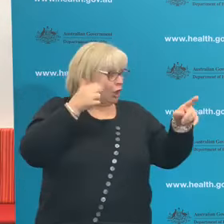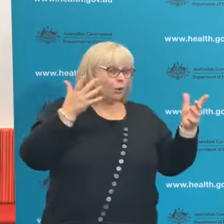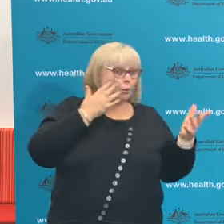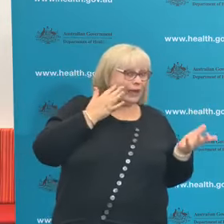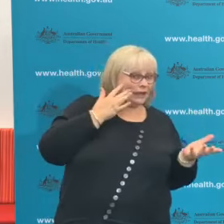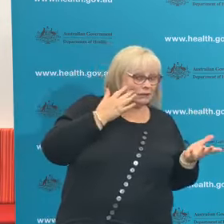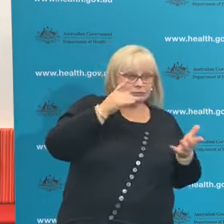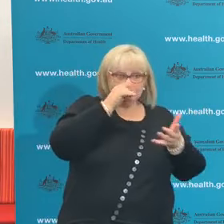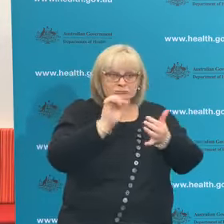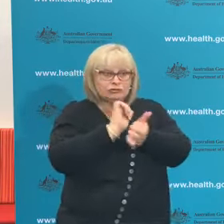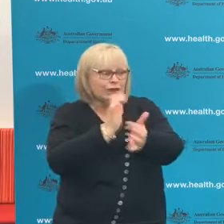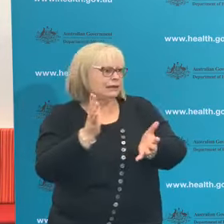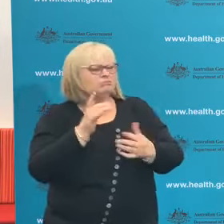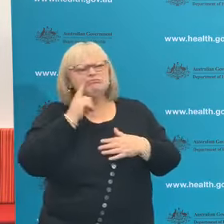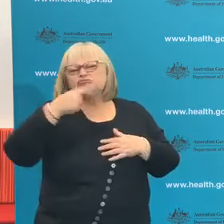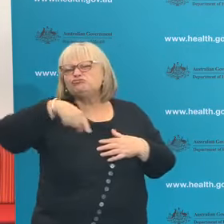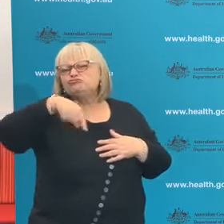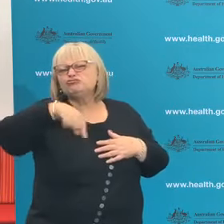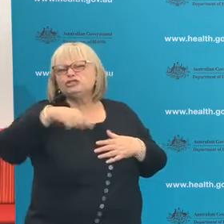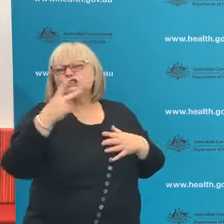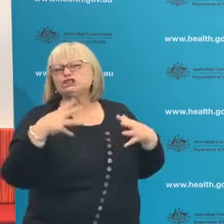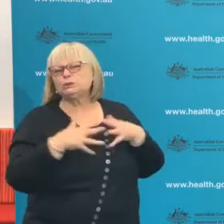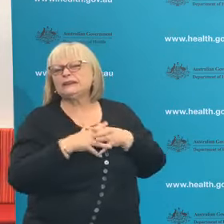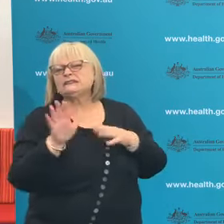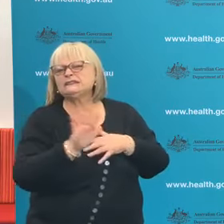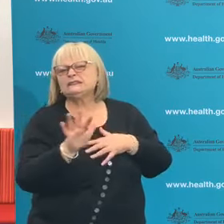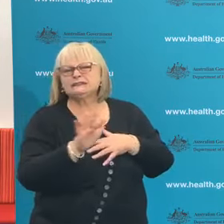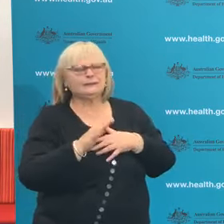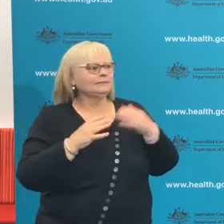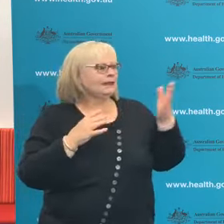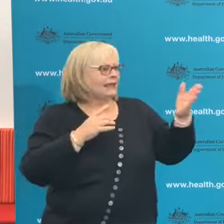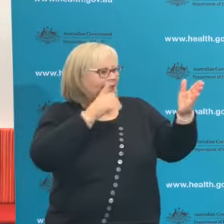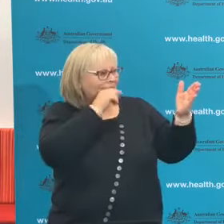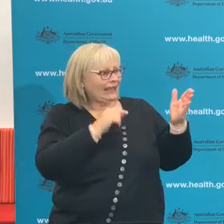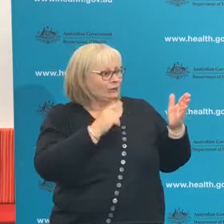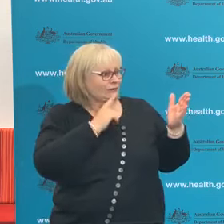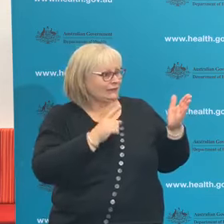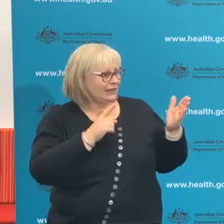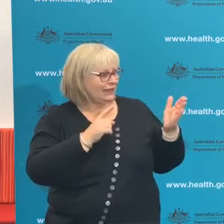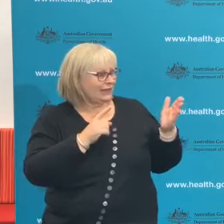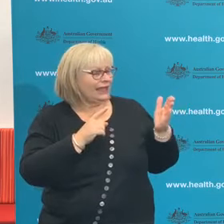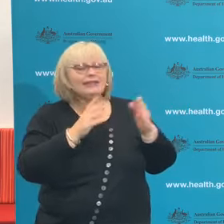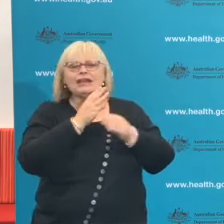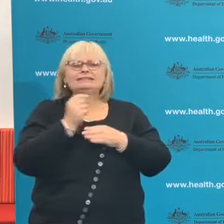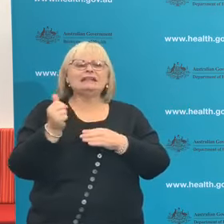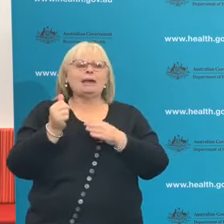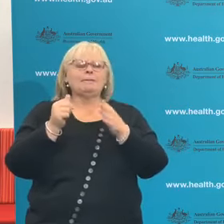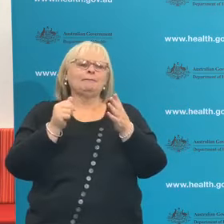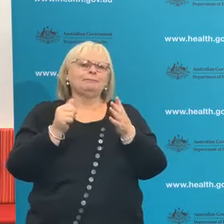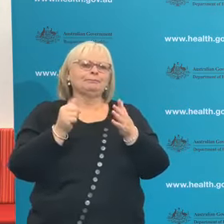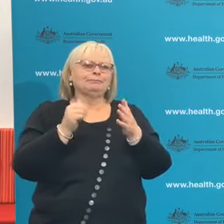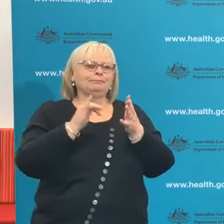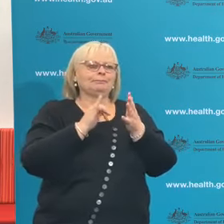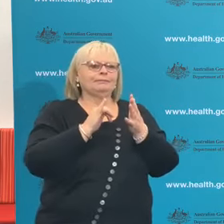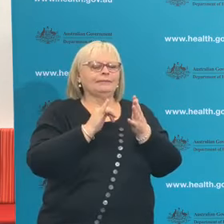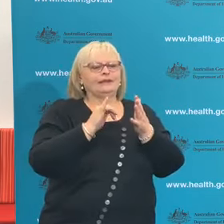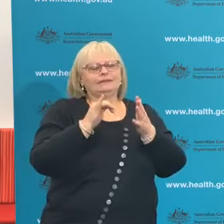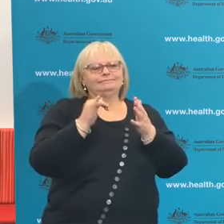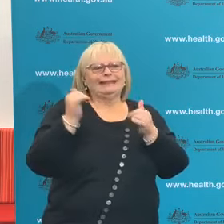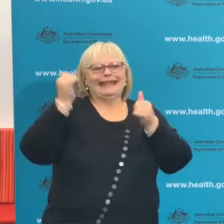Within two weeks is what we've said. Can you rule out that intelligence services were allowed a back door into the app